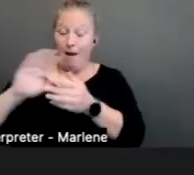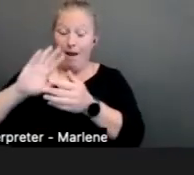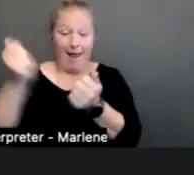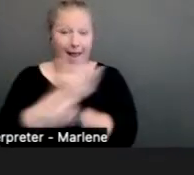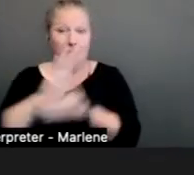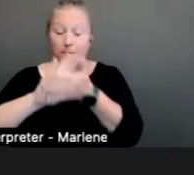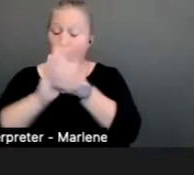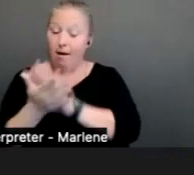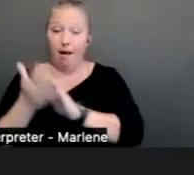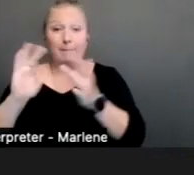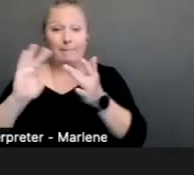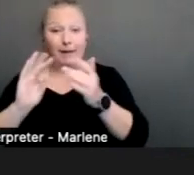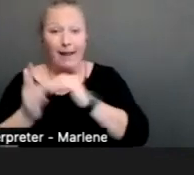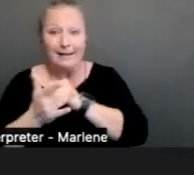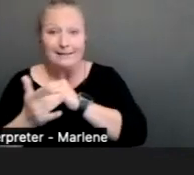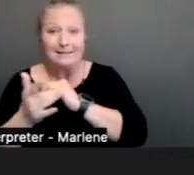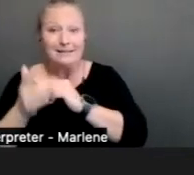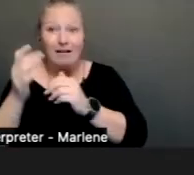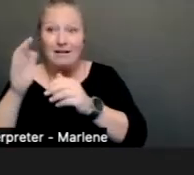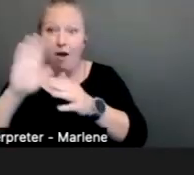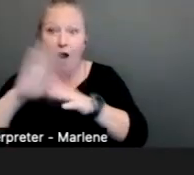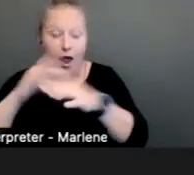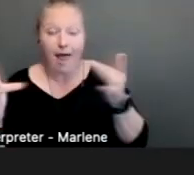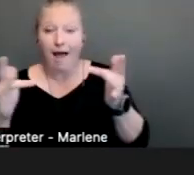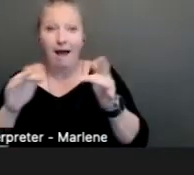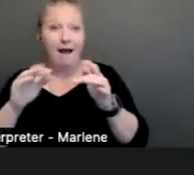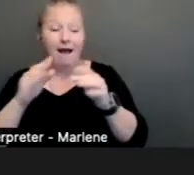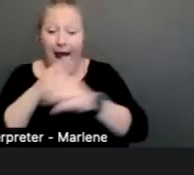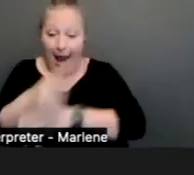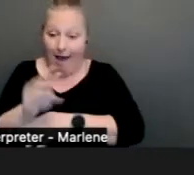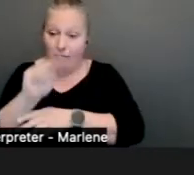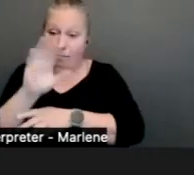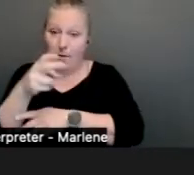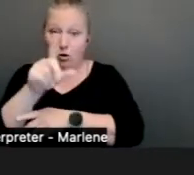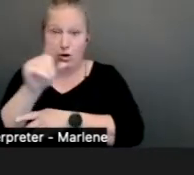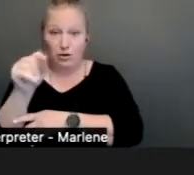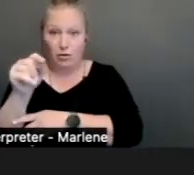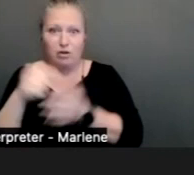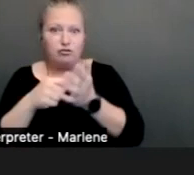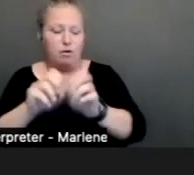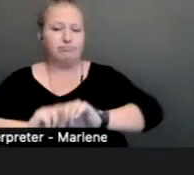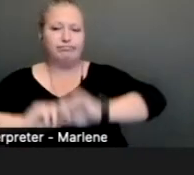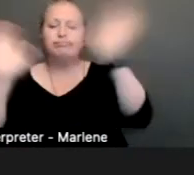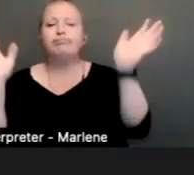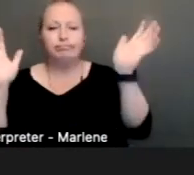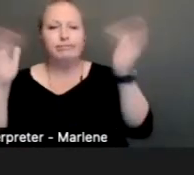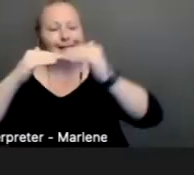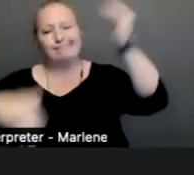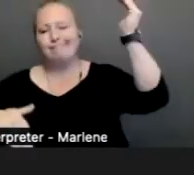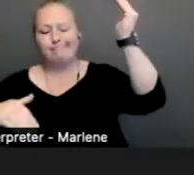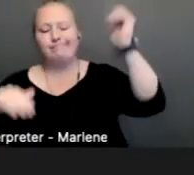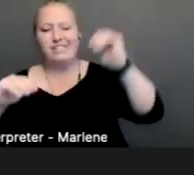it became crystal clear after March of 2020, where the disparities and the the challenges were.